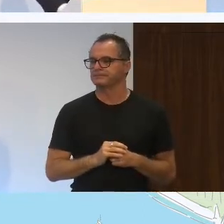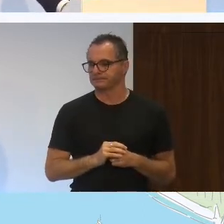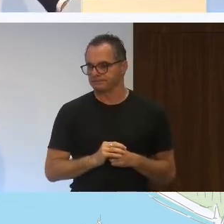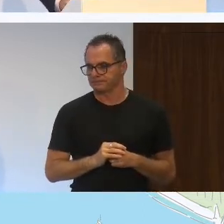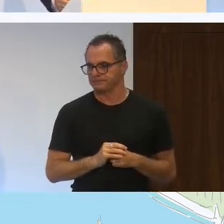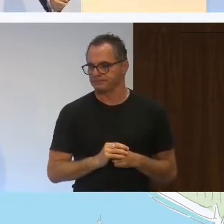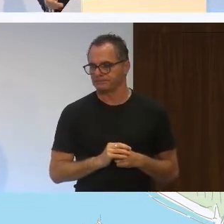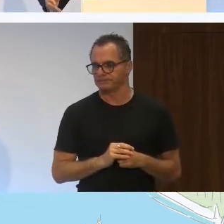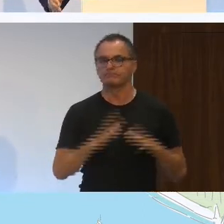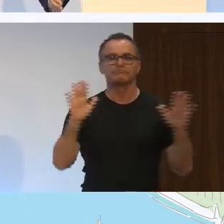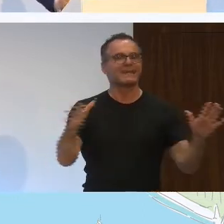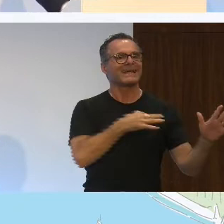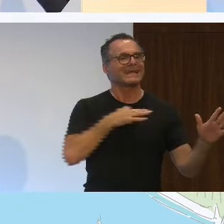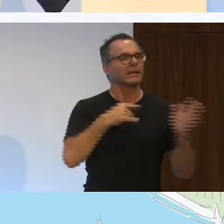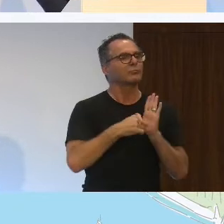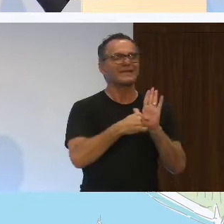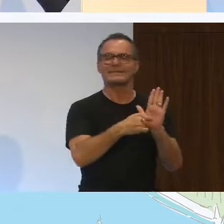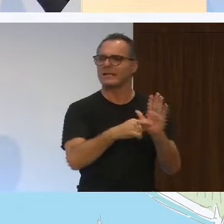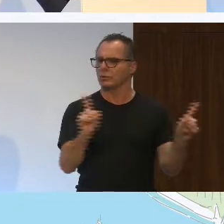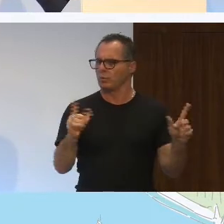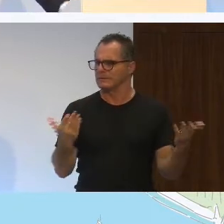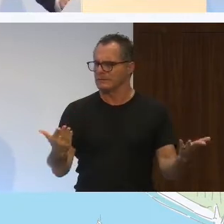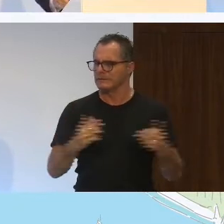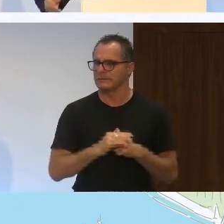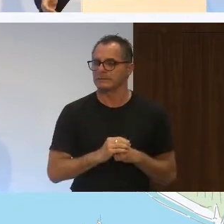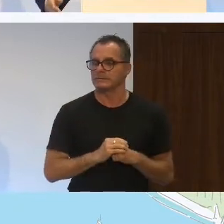So what's the usual clinical presentation, as I said, and it is different